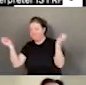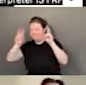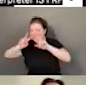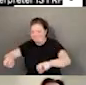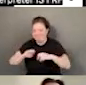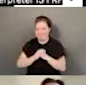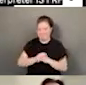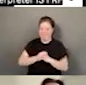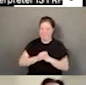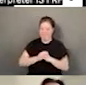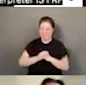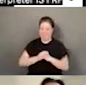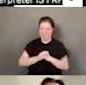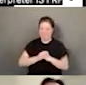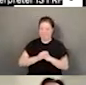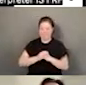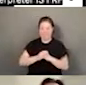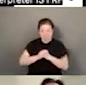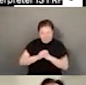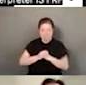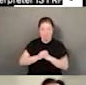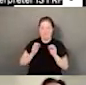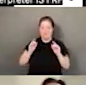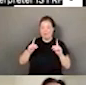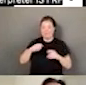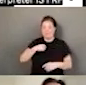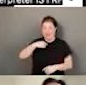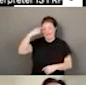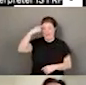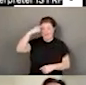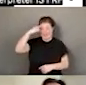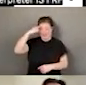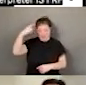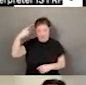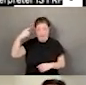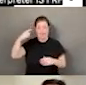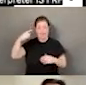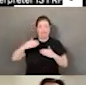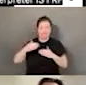So I think we will move on to another important piece and that is the coffee break.